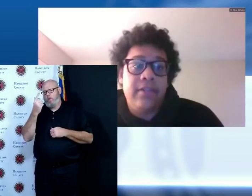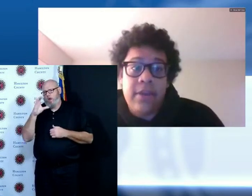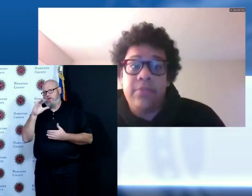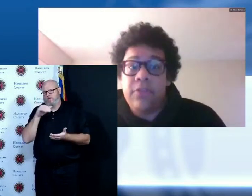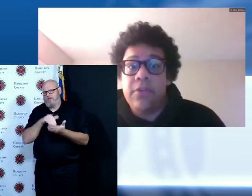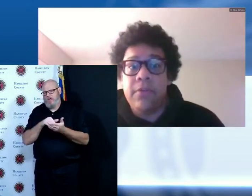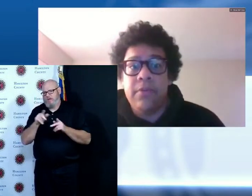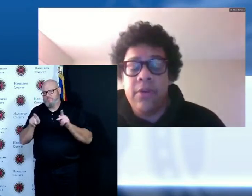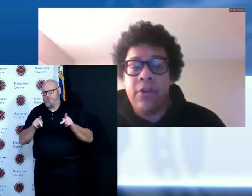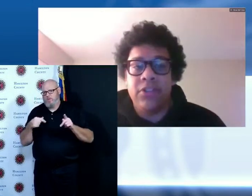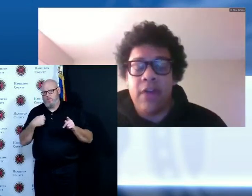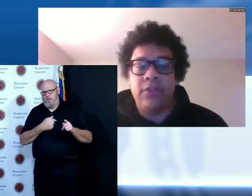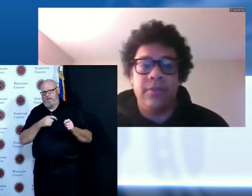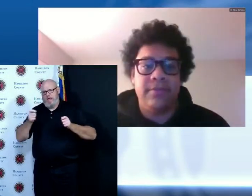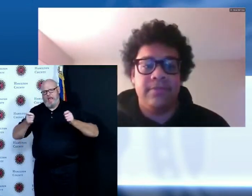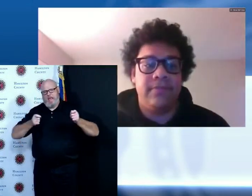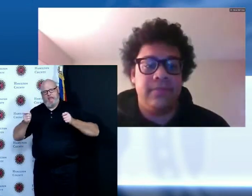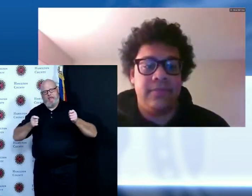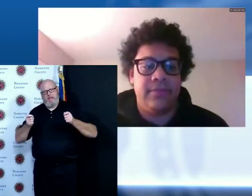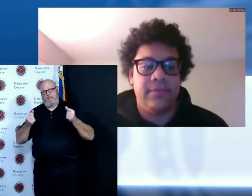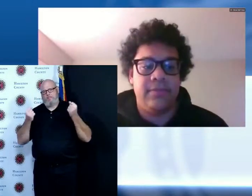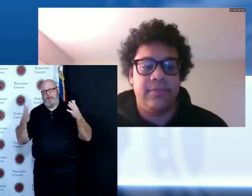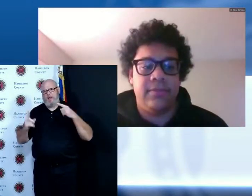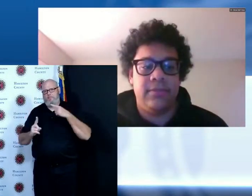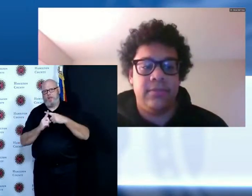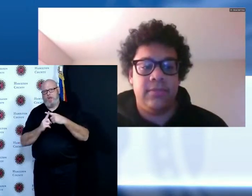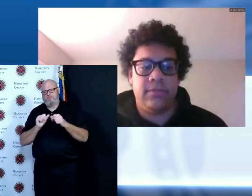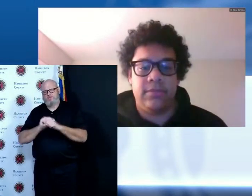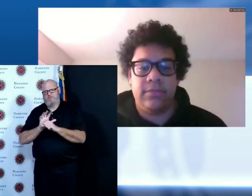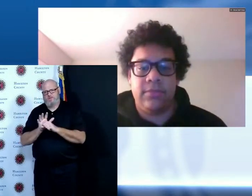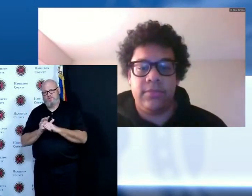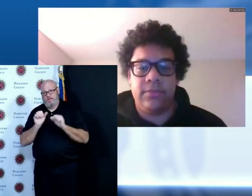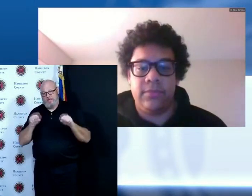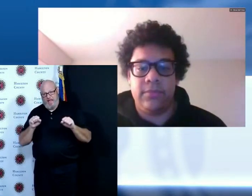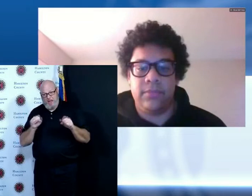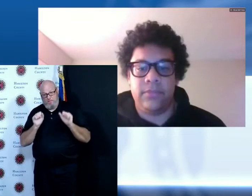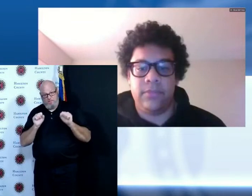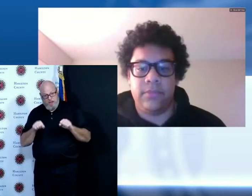and as we expand to 65 and older next week and also Hamilton County that includes all of these